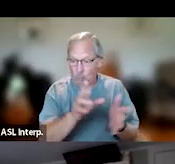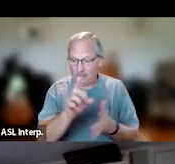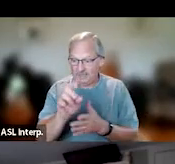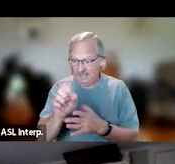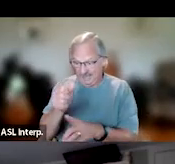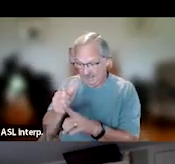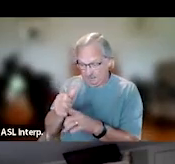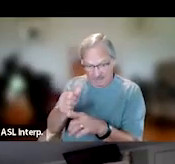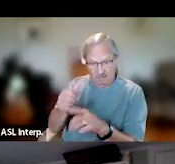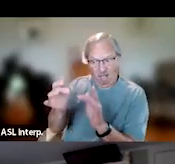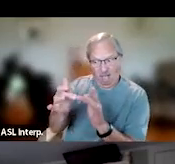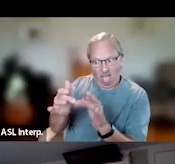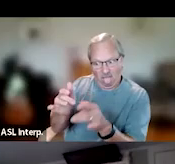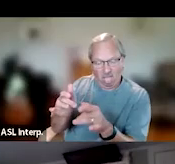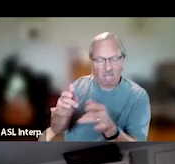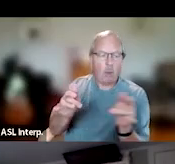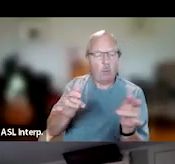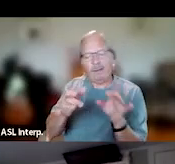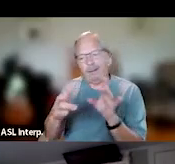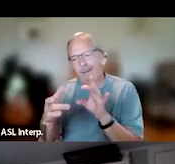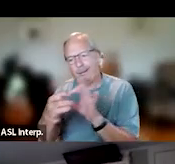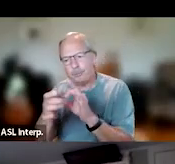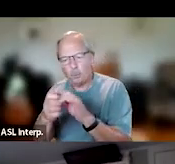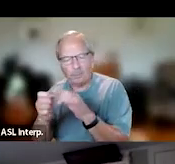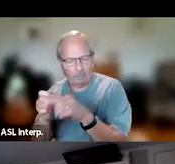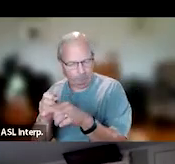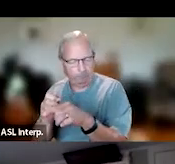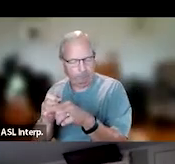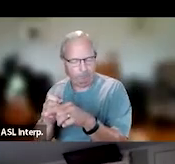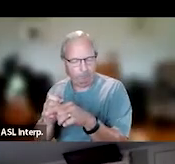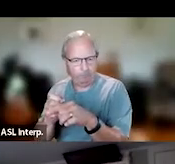we can connect you to your professional relations officer